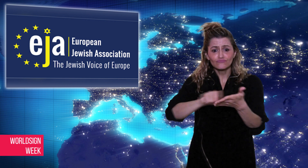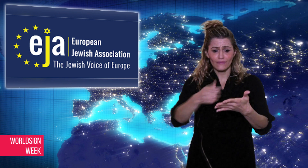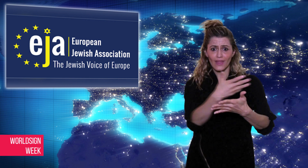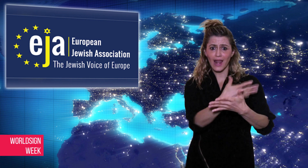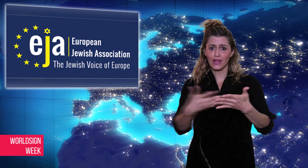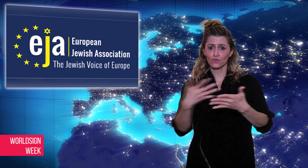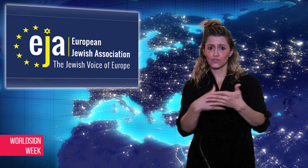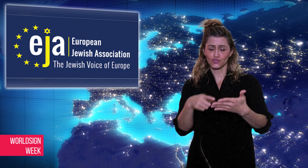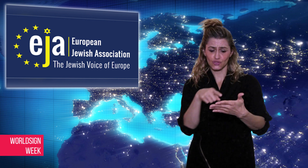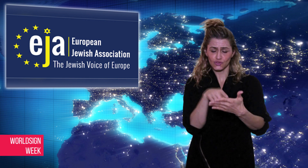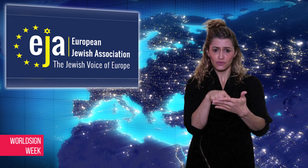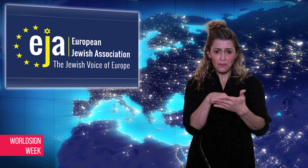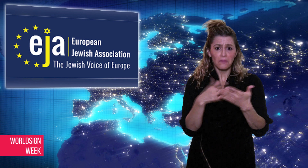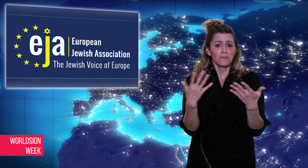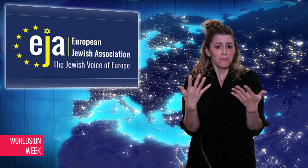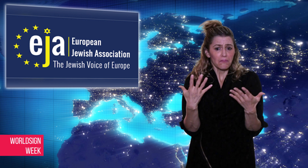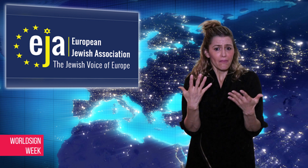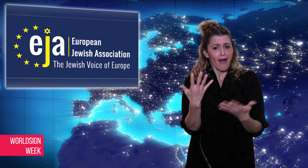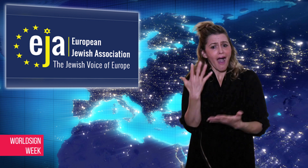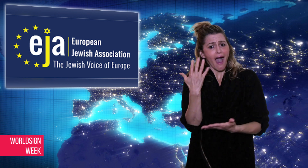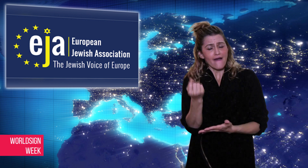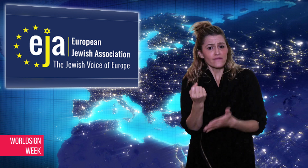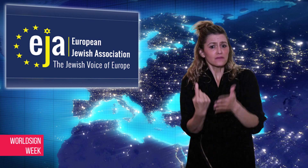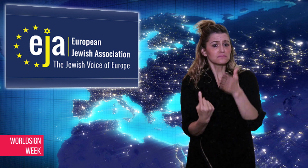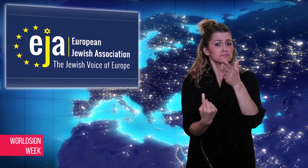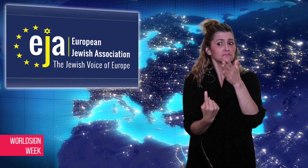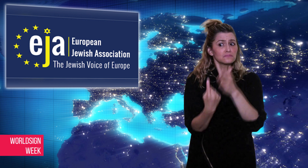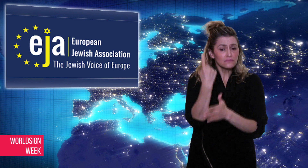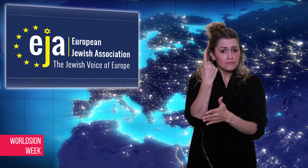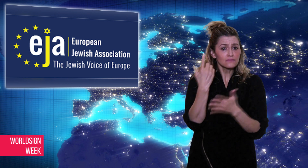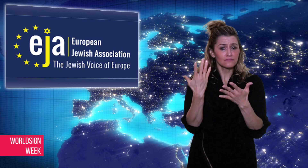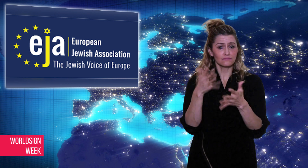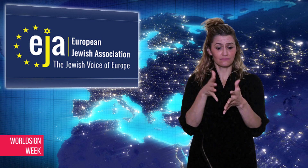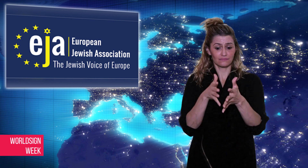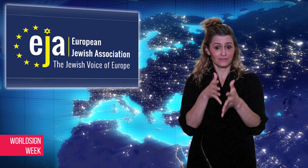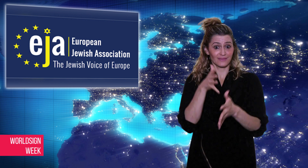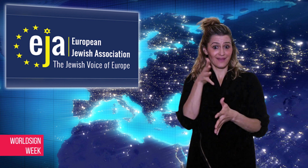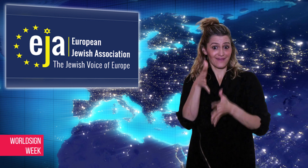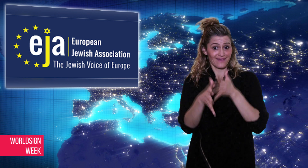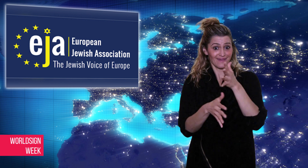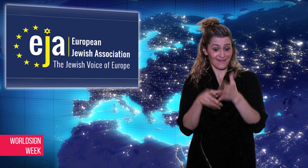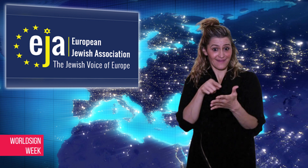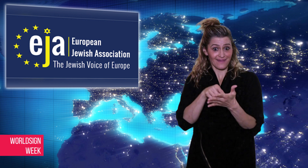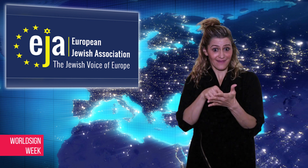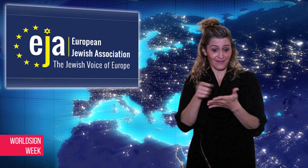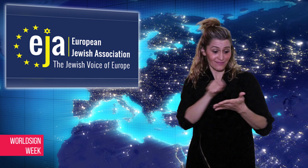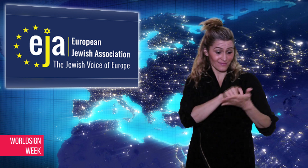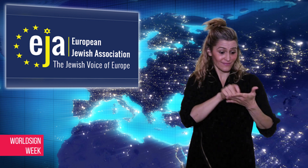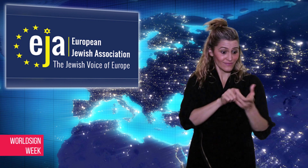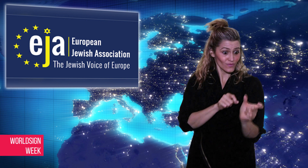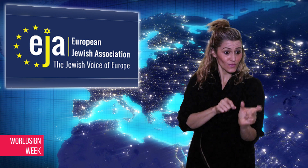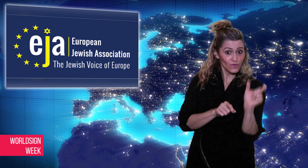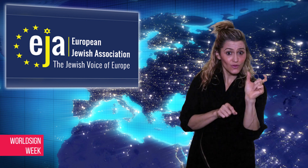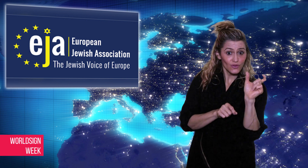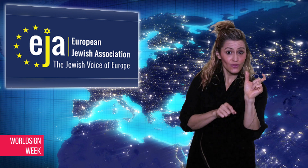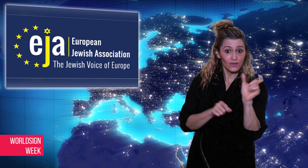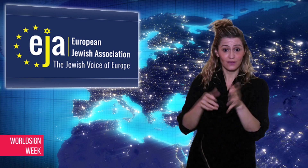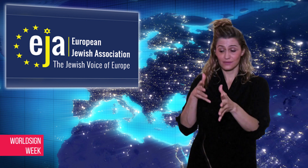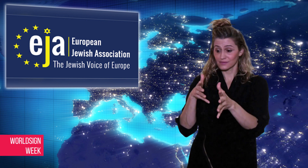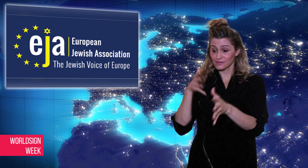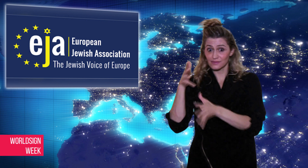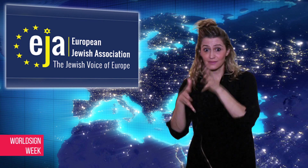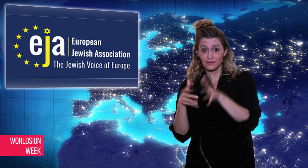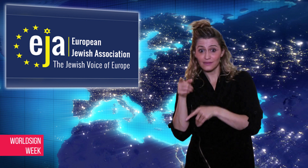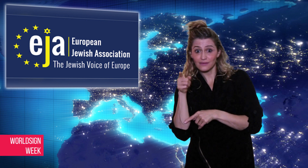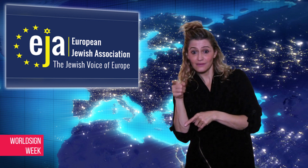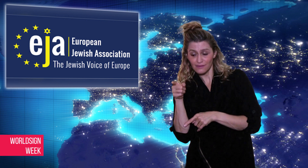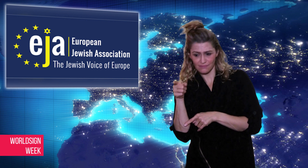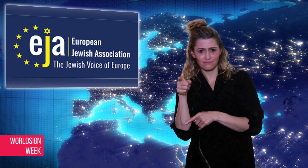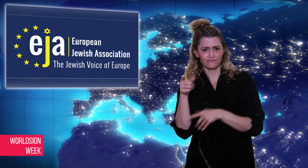Alike other written languages, it is possible